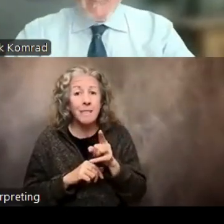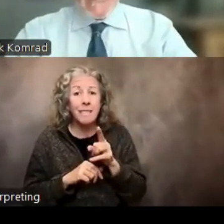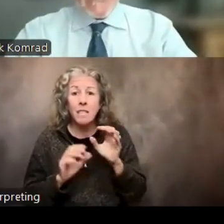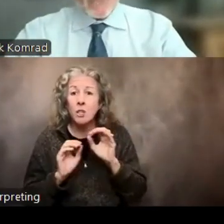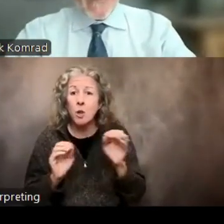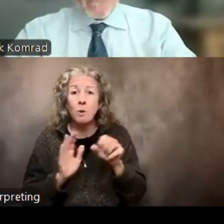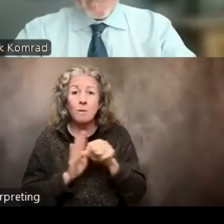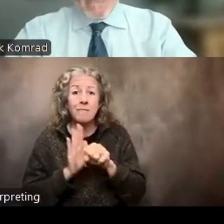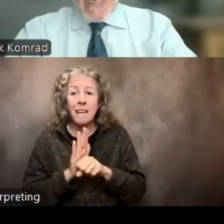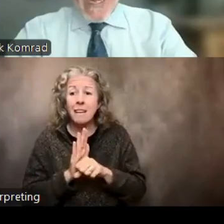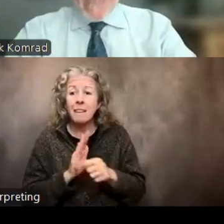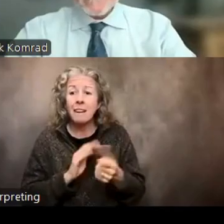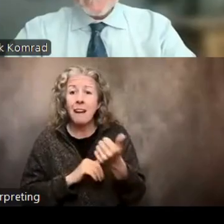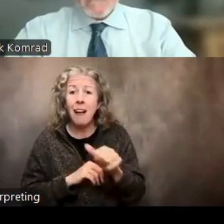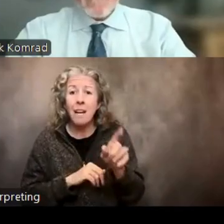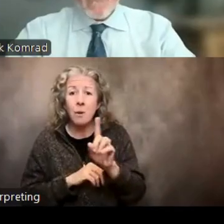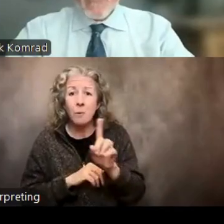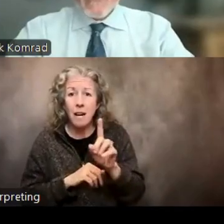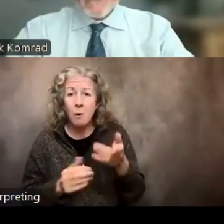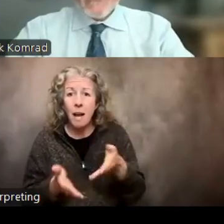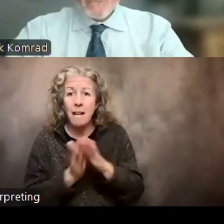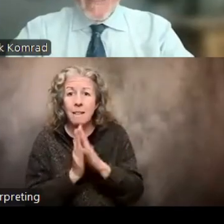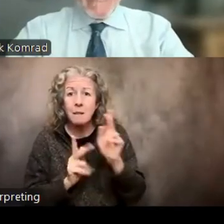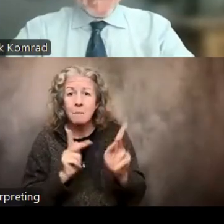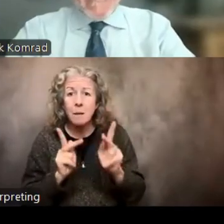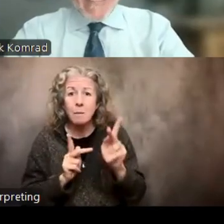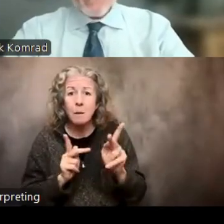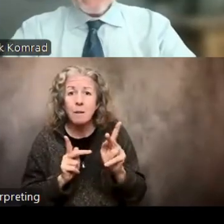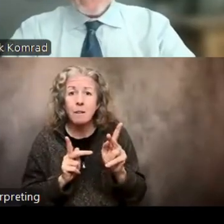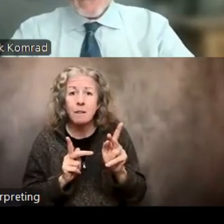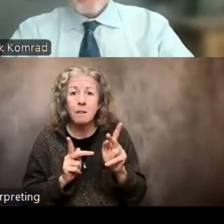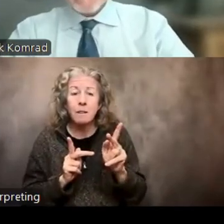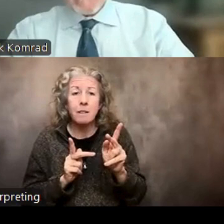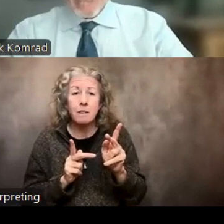anywhere asks people to encounter a mental health